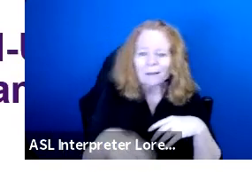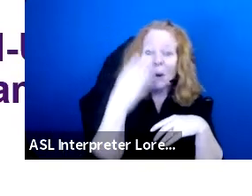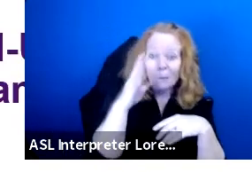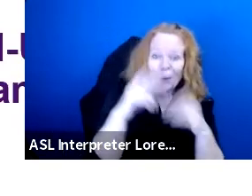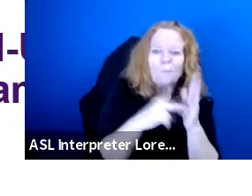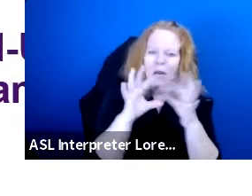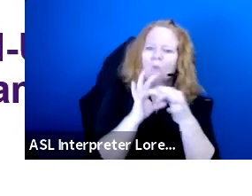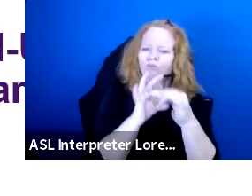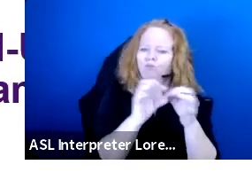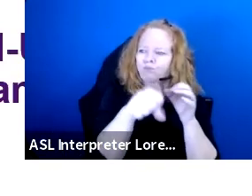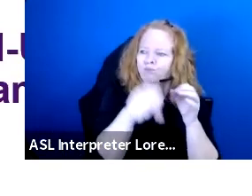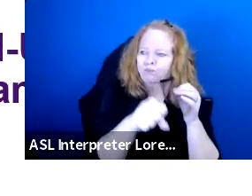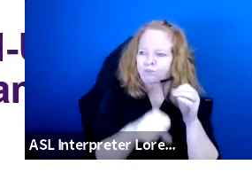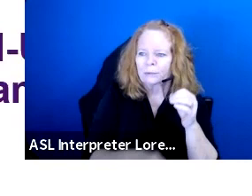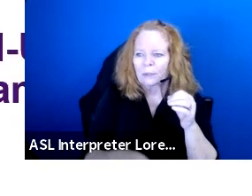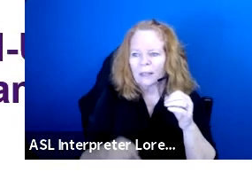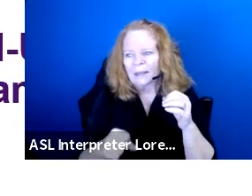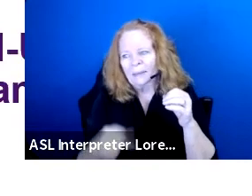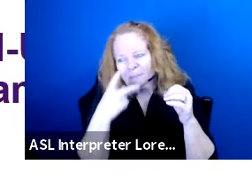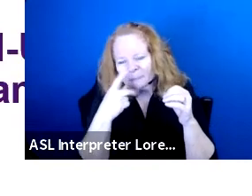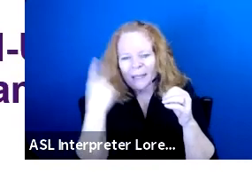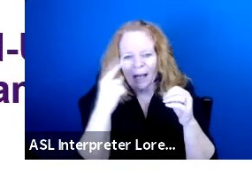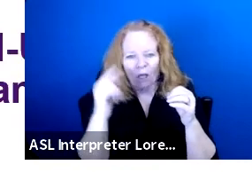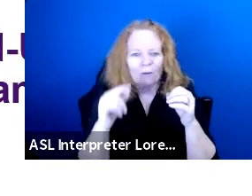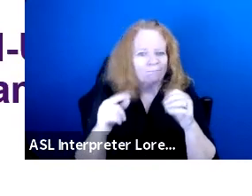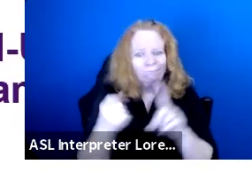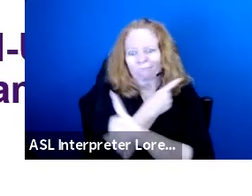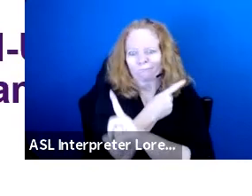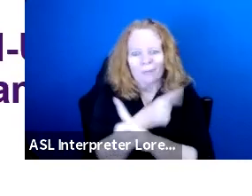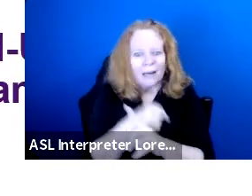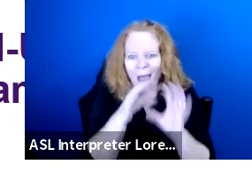you might have some sentences where there's a few words that are highlighted and then